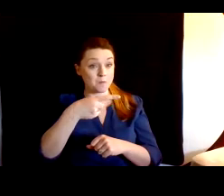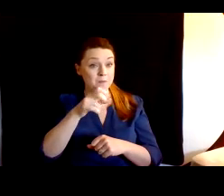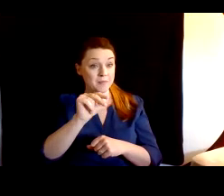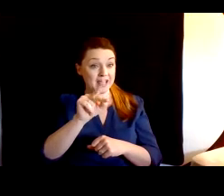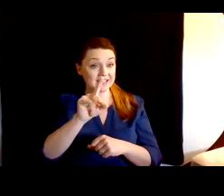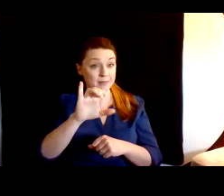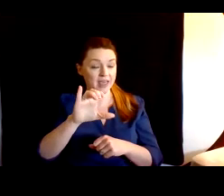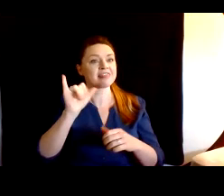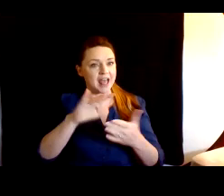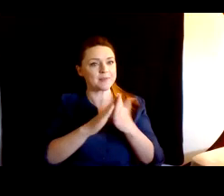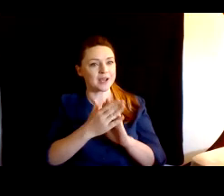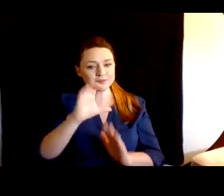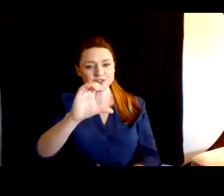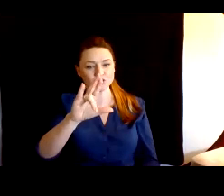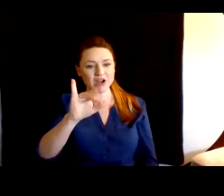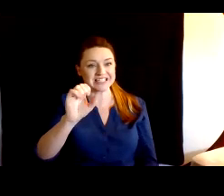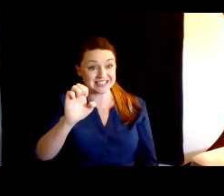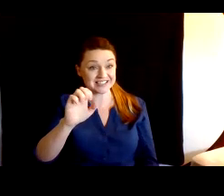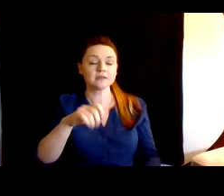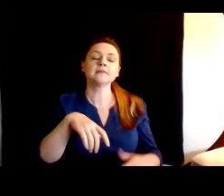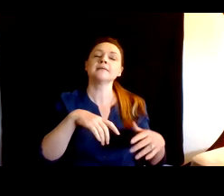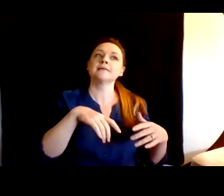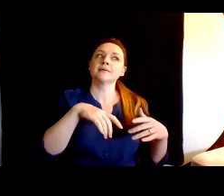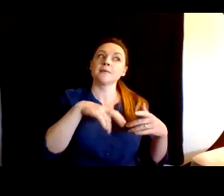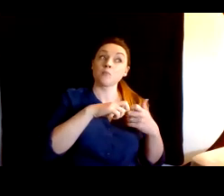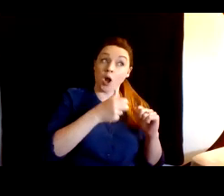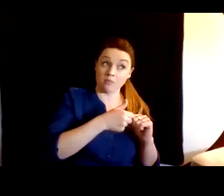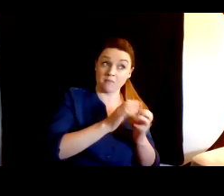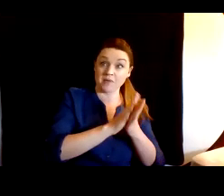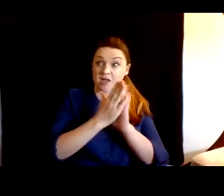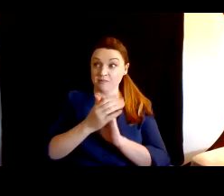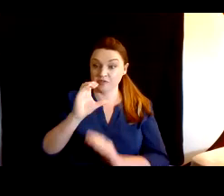So the difference between a problem and a crisis is often time.